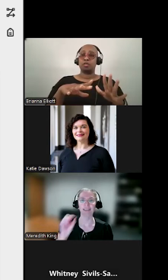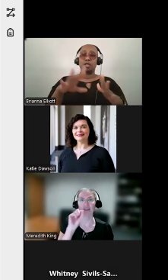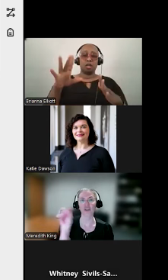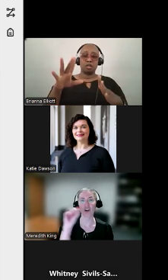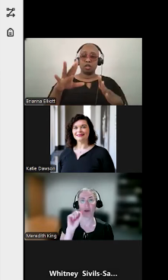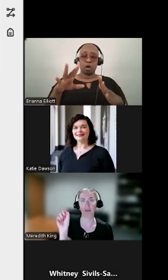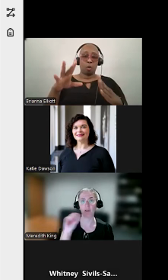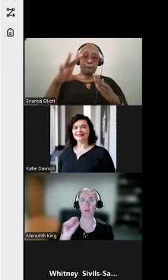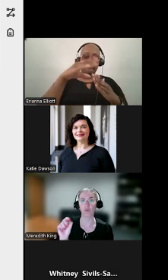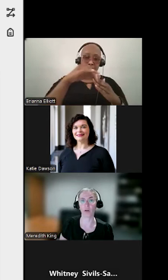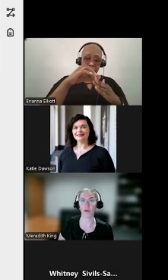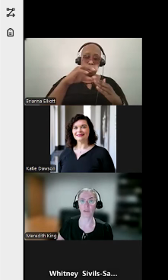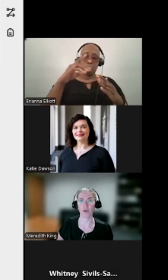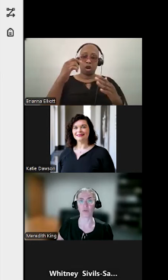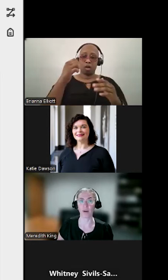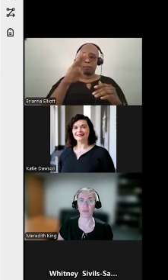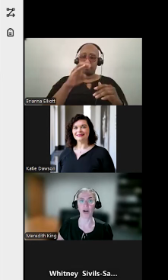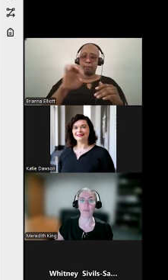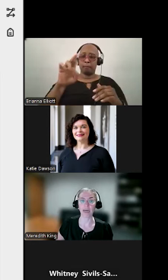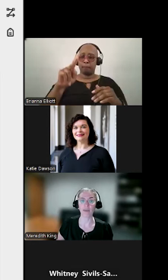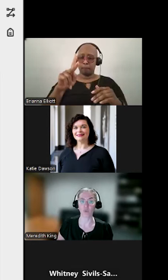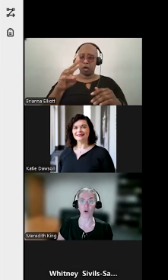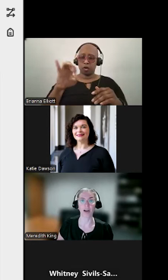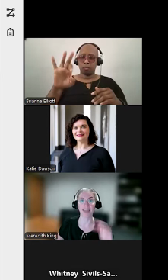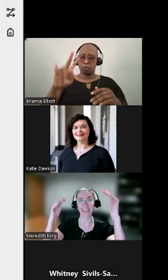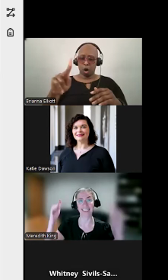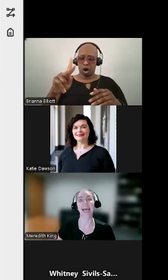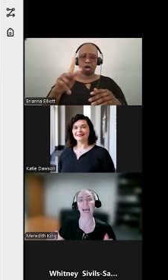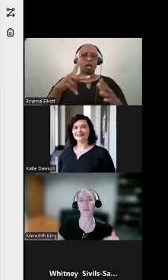It's going to show every single one of those. And you can remember how many there were in that tag